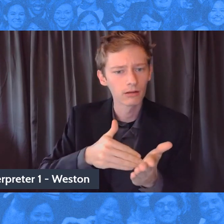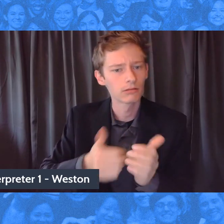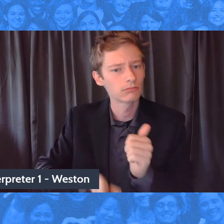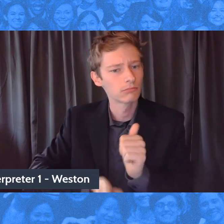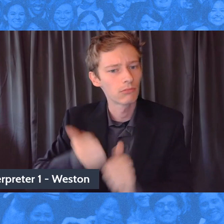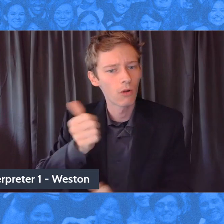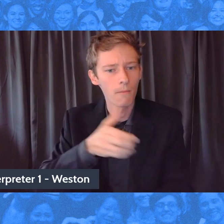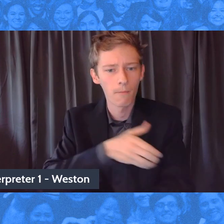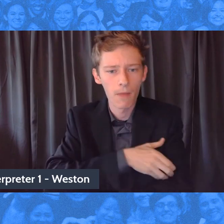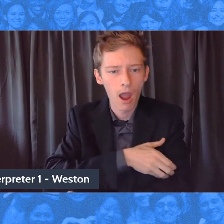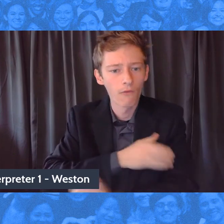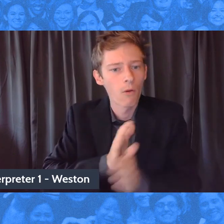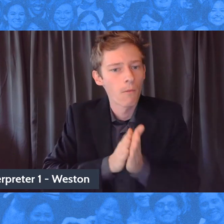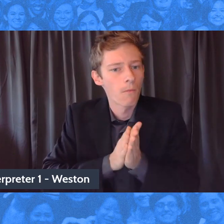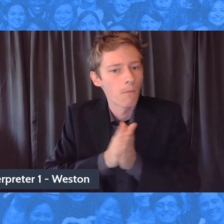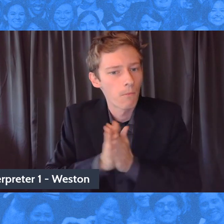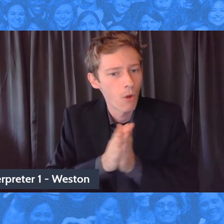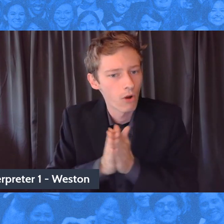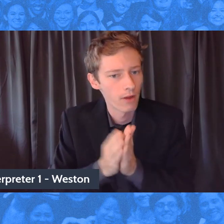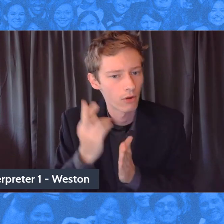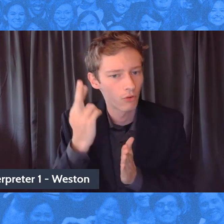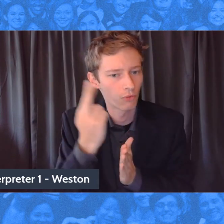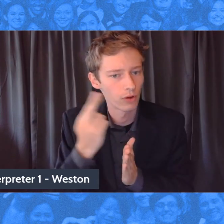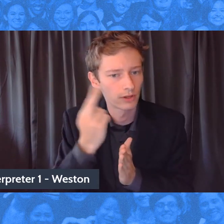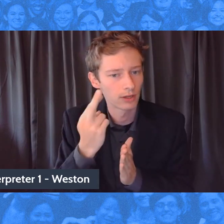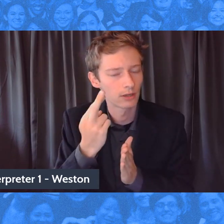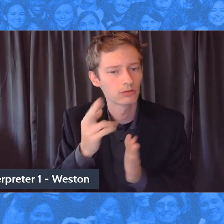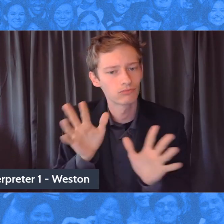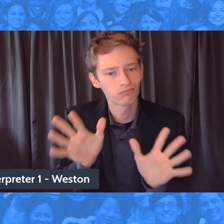for a multiracial inclusive democratic coalition